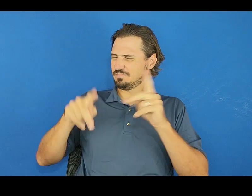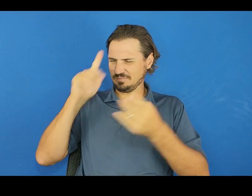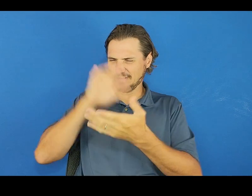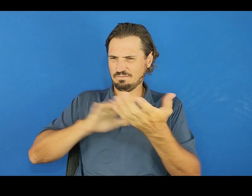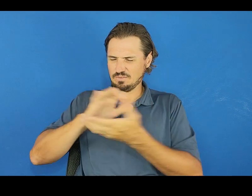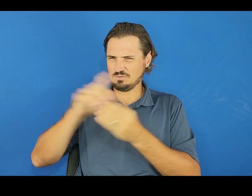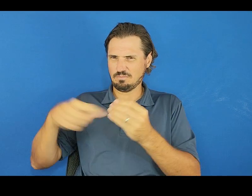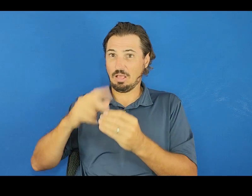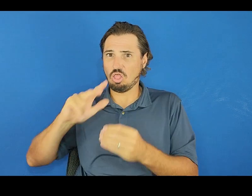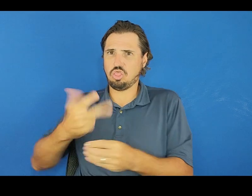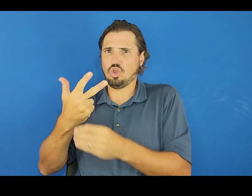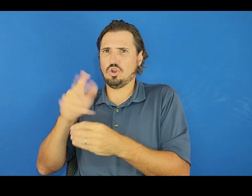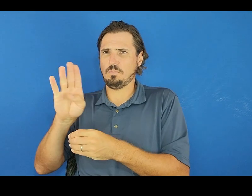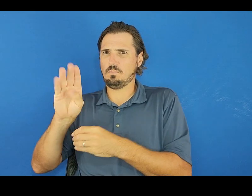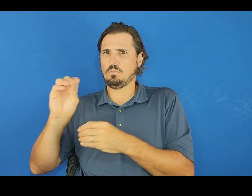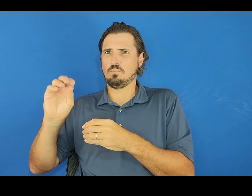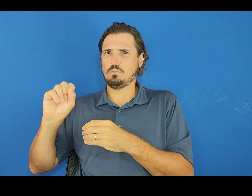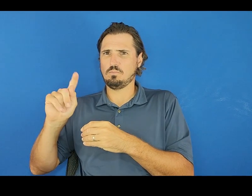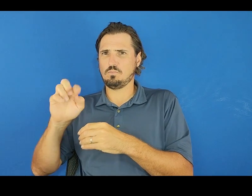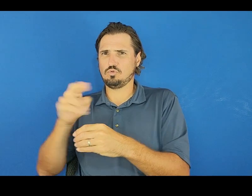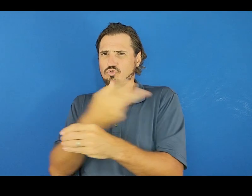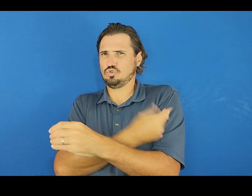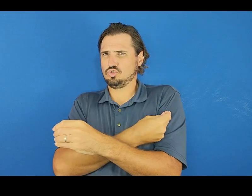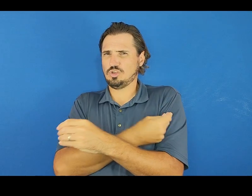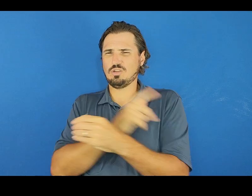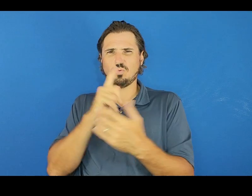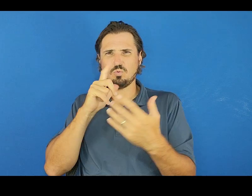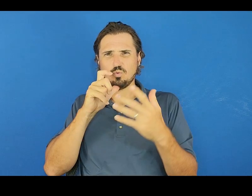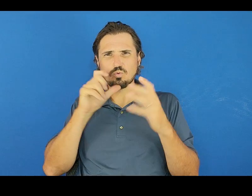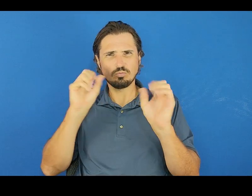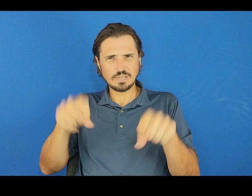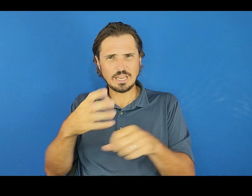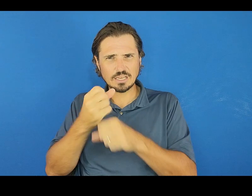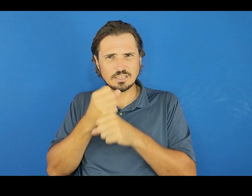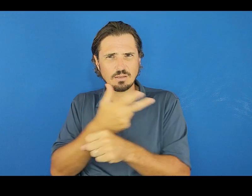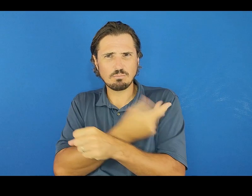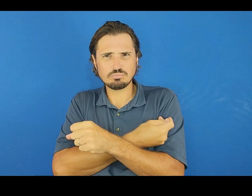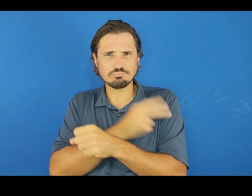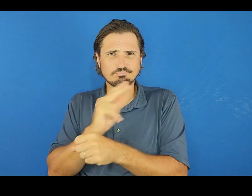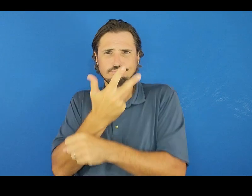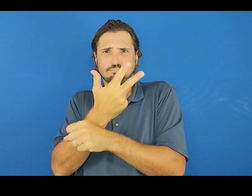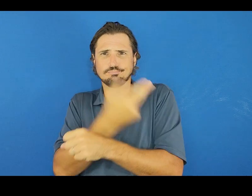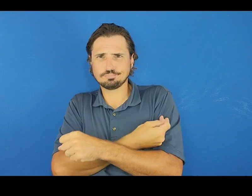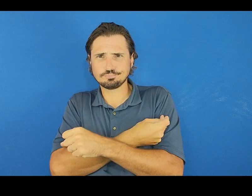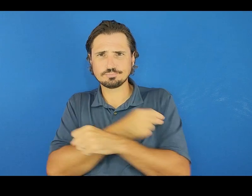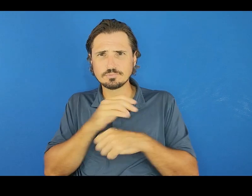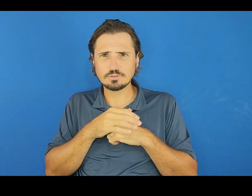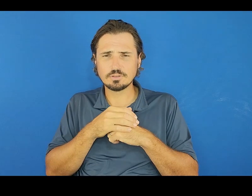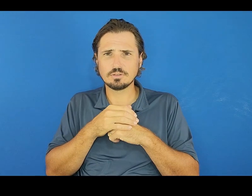Next, there’s a lot of confusion about booster shots. Who is eligible to get a booster?